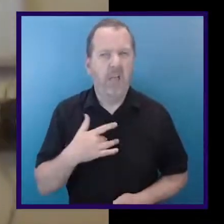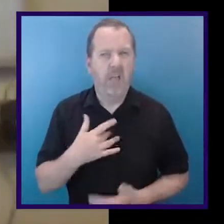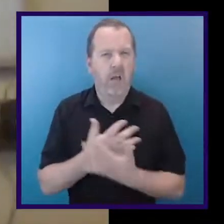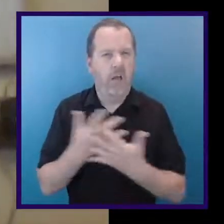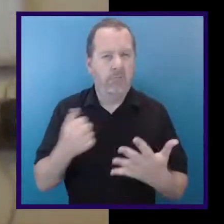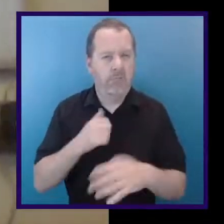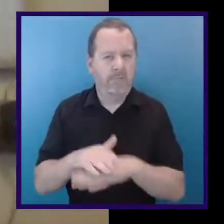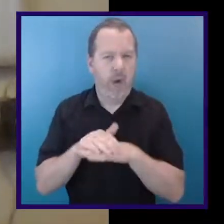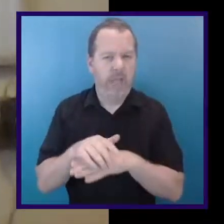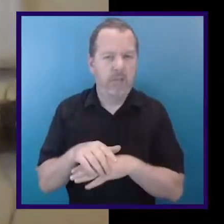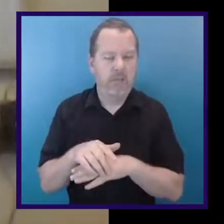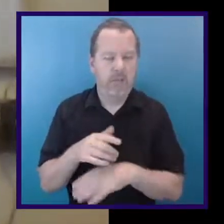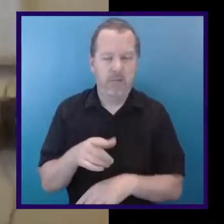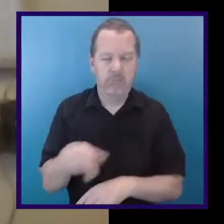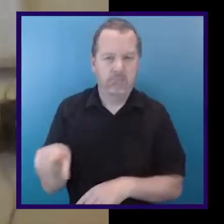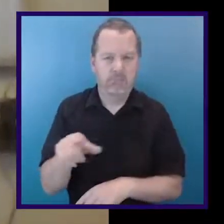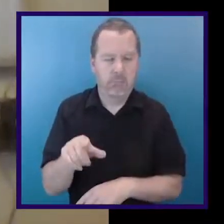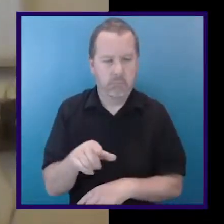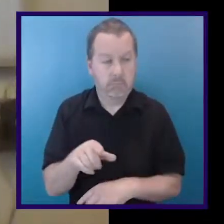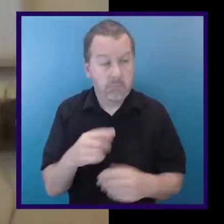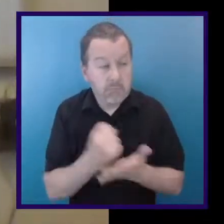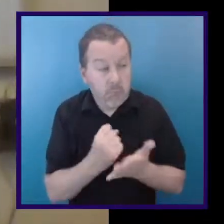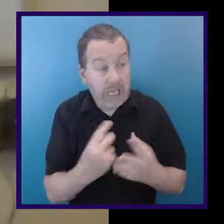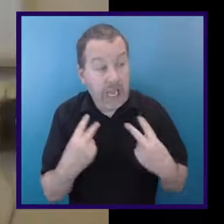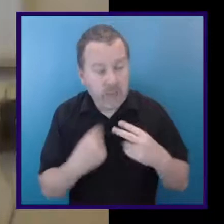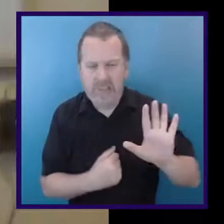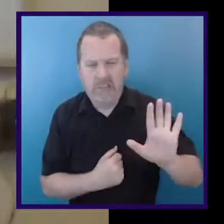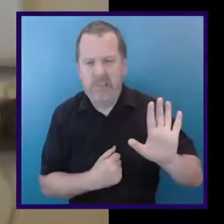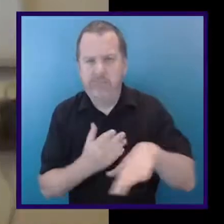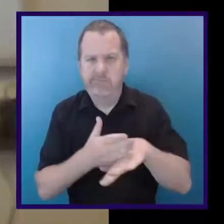I feel like a lot of my friends might think that it's just a lot of work to take a language,